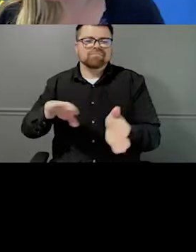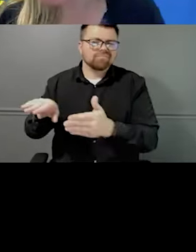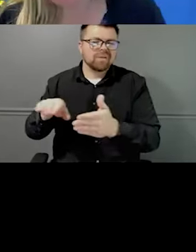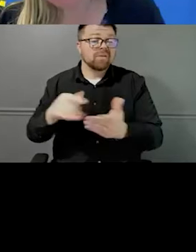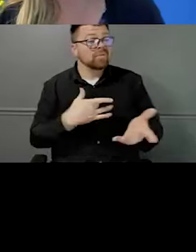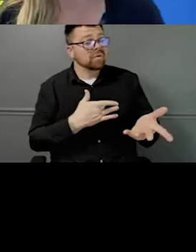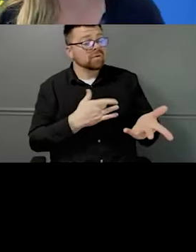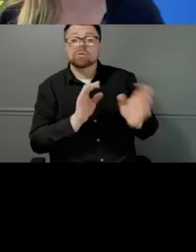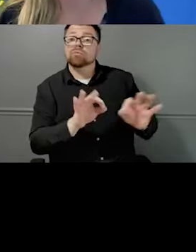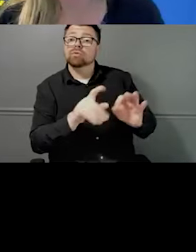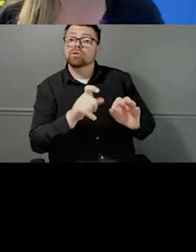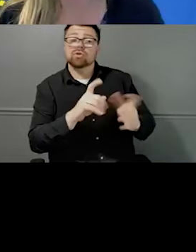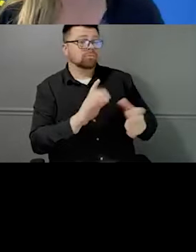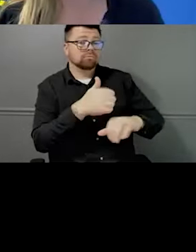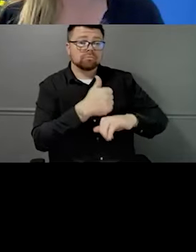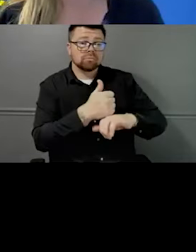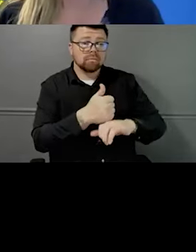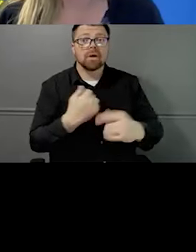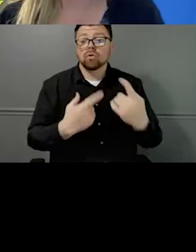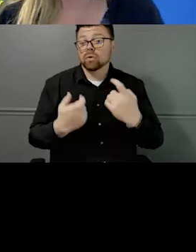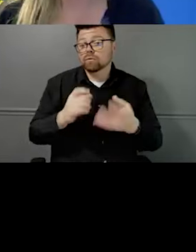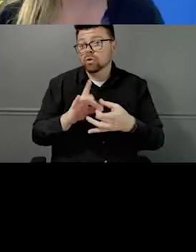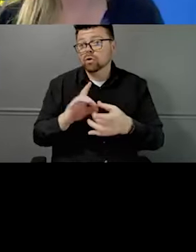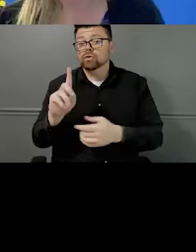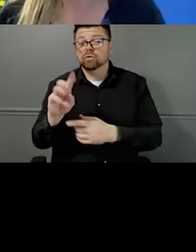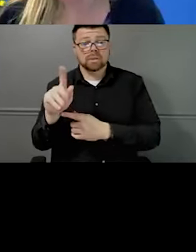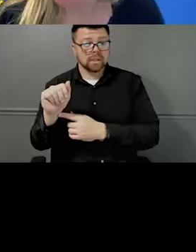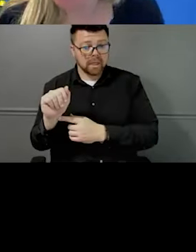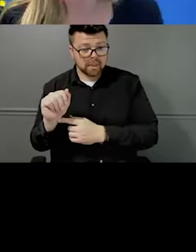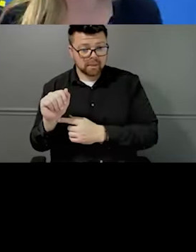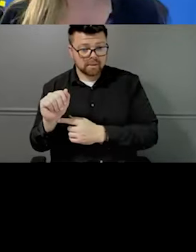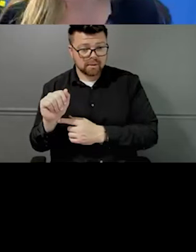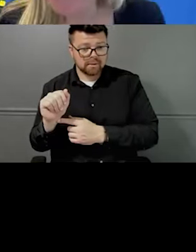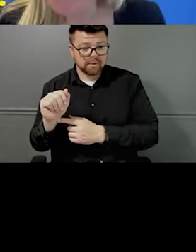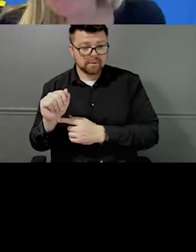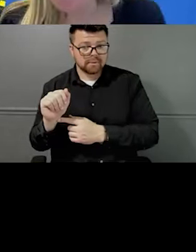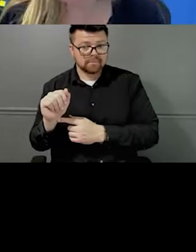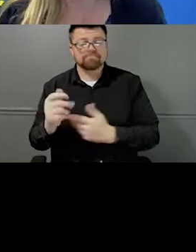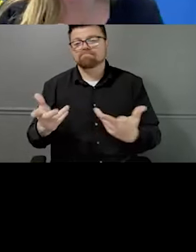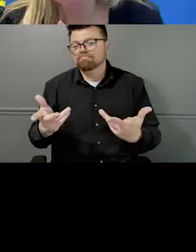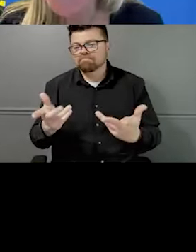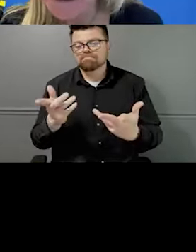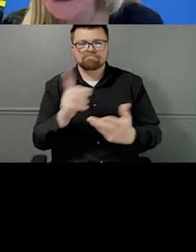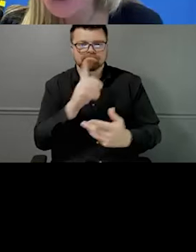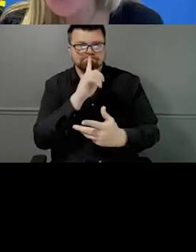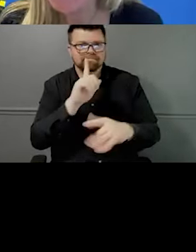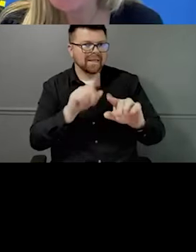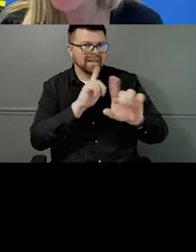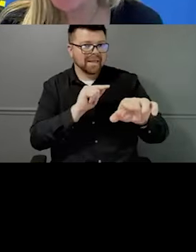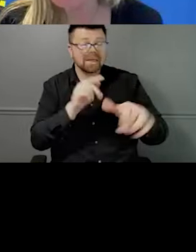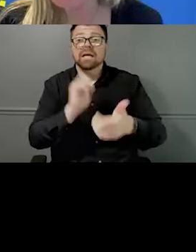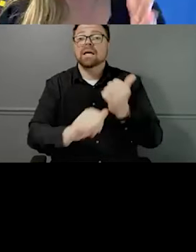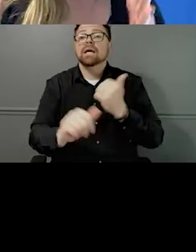is not something that we can answer. Again, each common form itself.